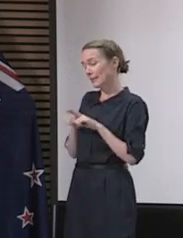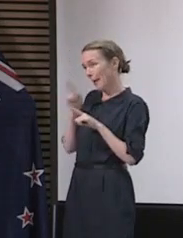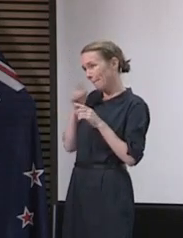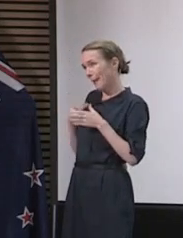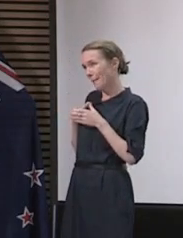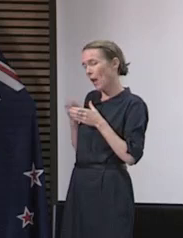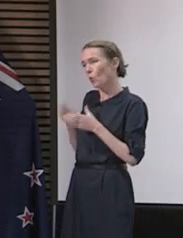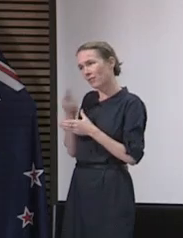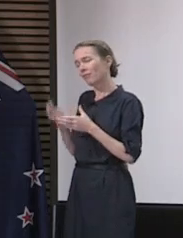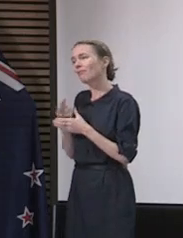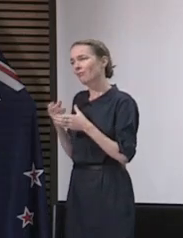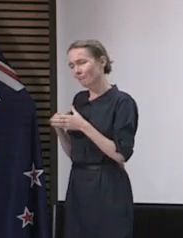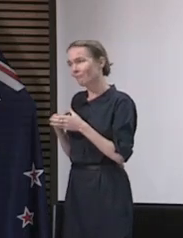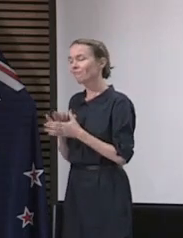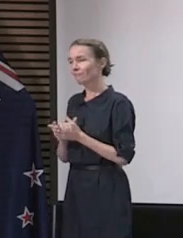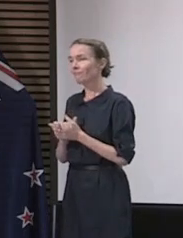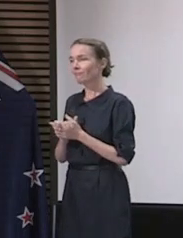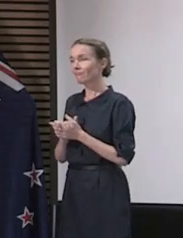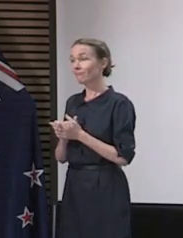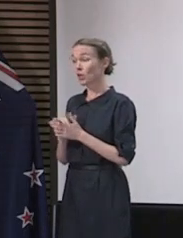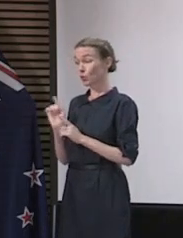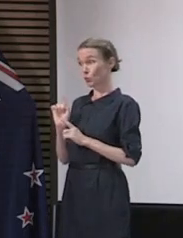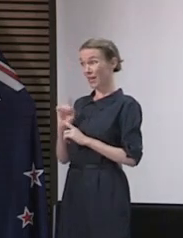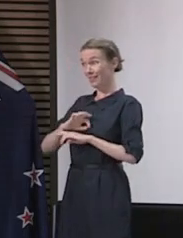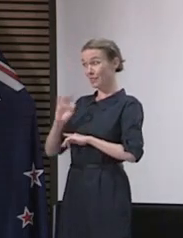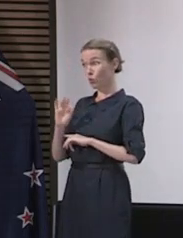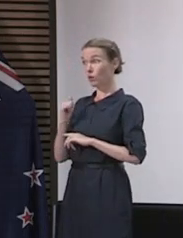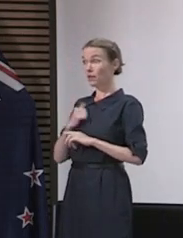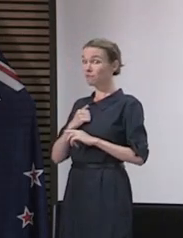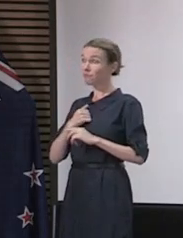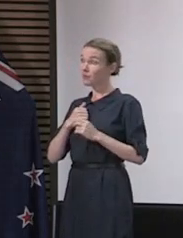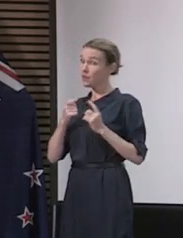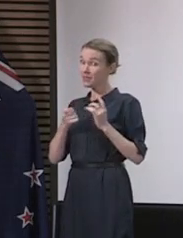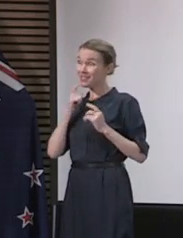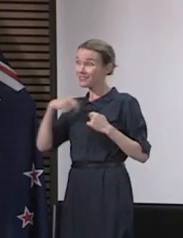maintaining the bubbles. That's the really critical thing. This morning actually